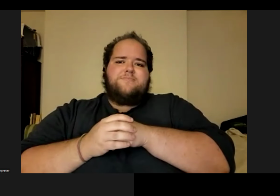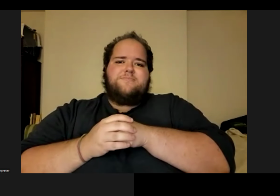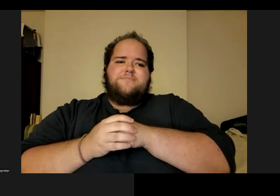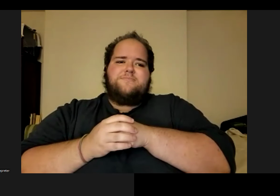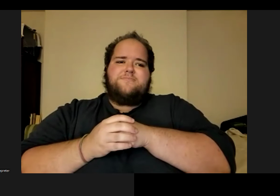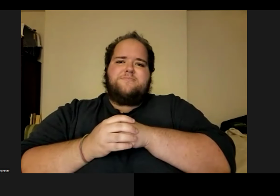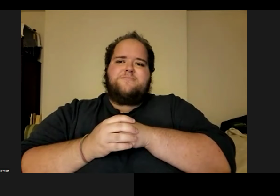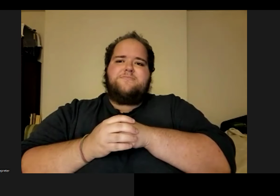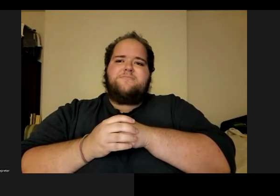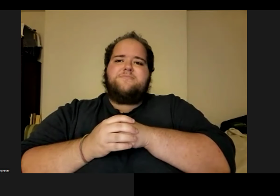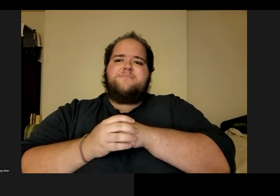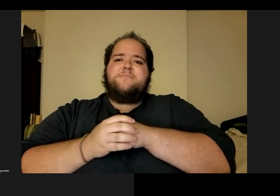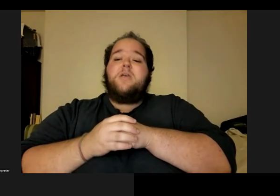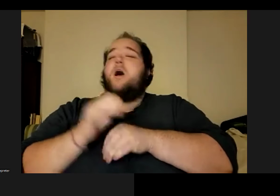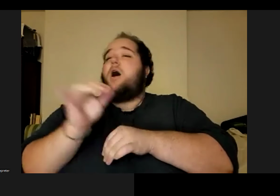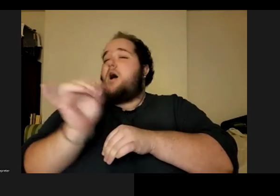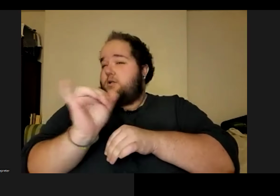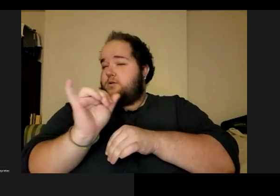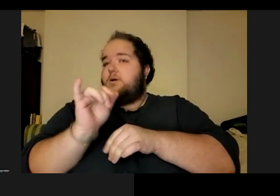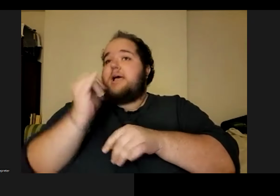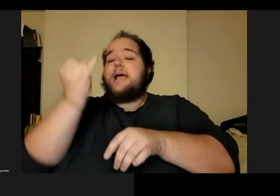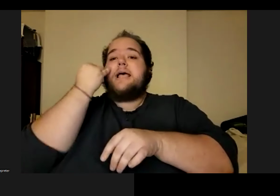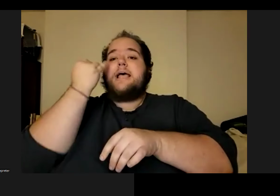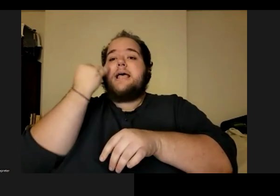I also want to mention too, if someone asks you for a CV,